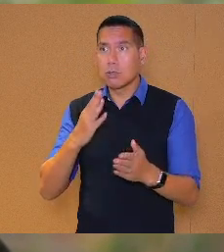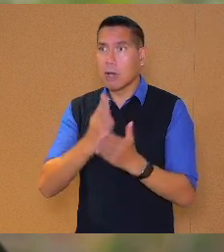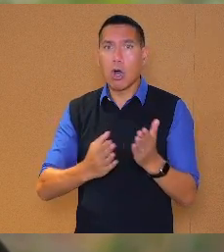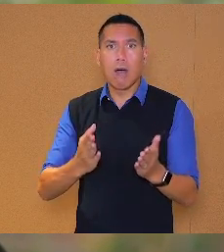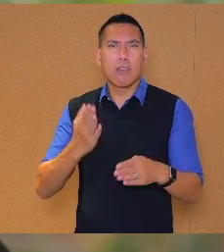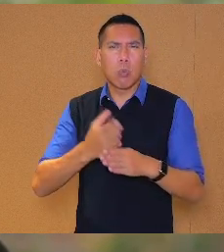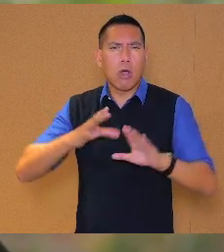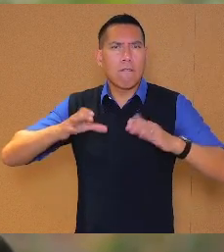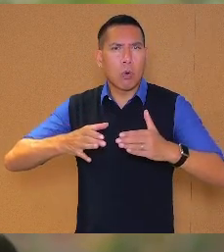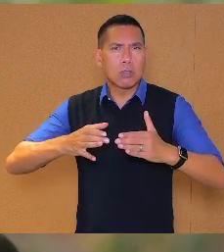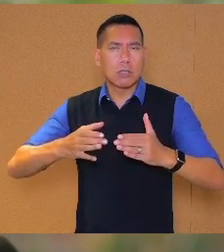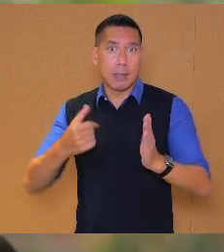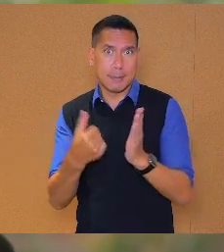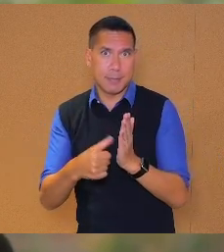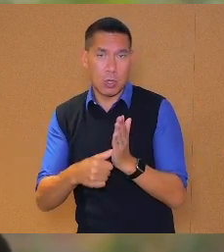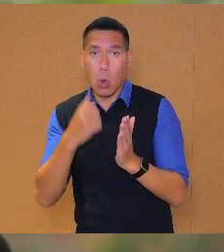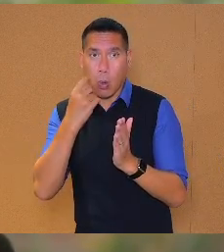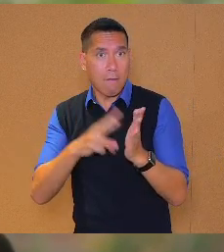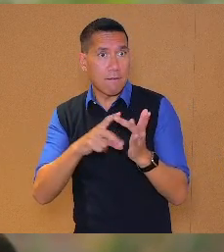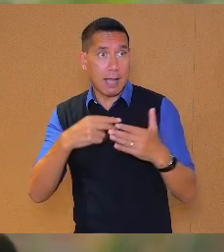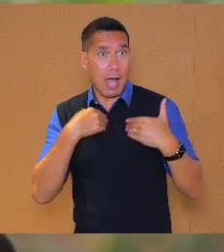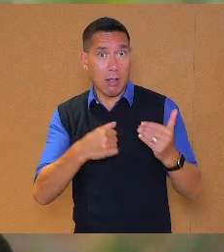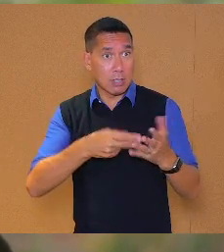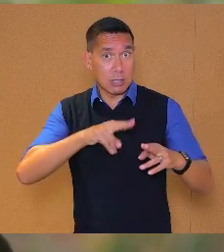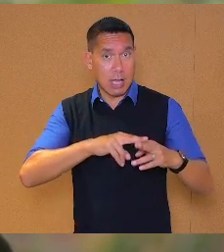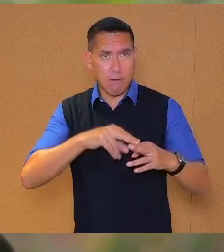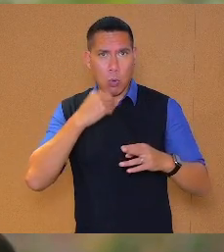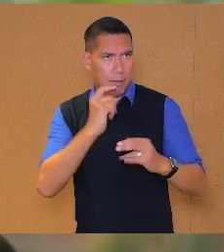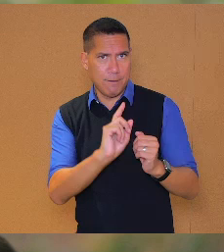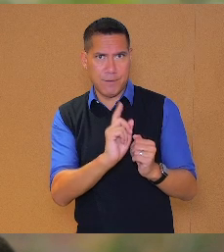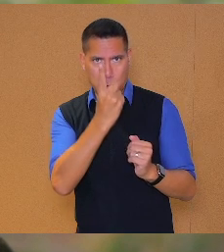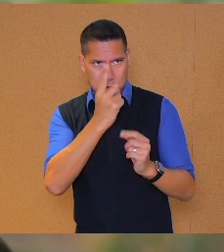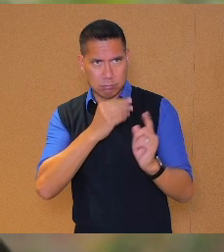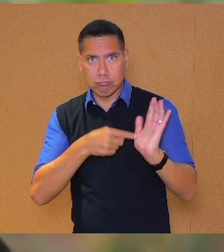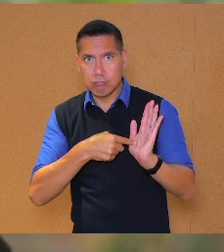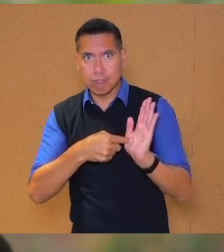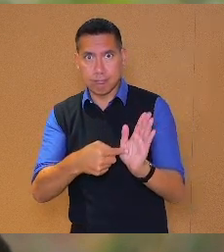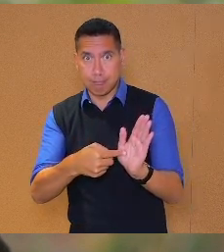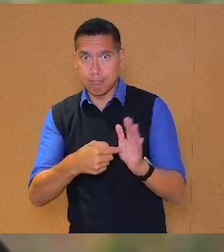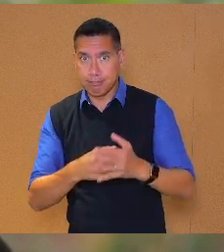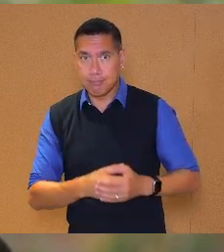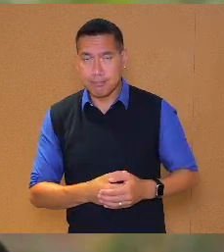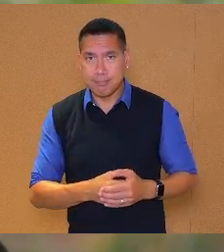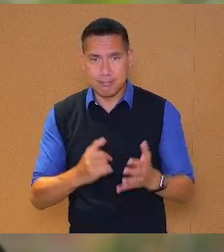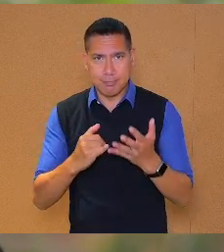Workforce and Remuneration Committee where he always put the welfare of VicHealth staff at the very centre.